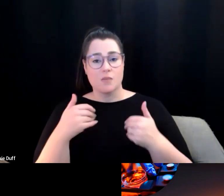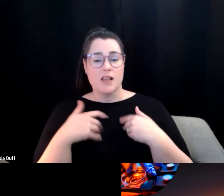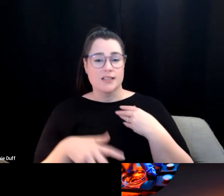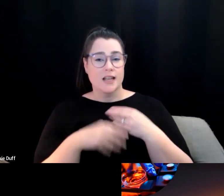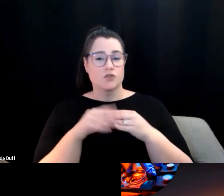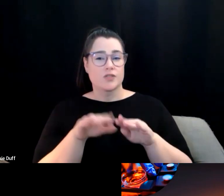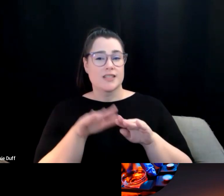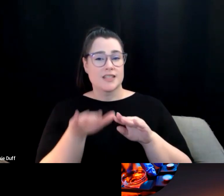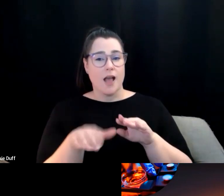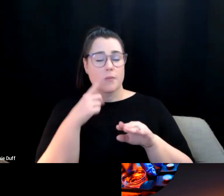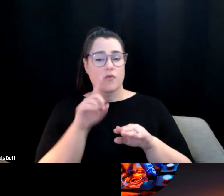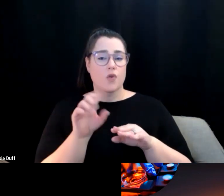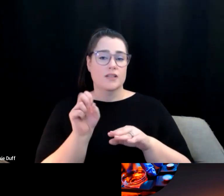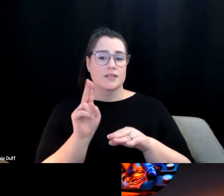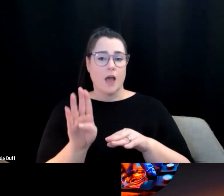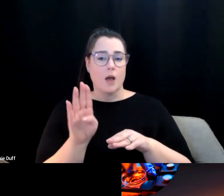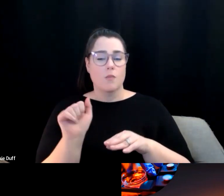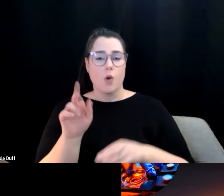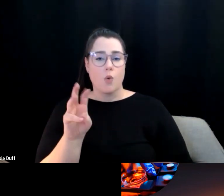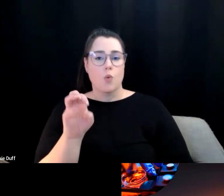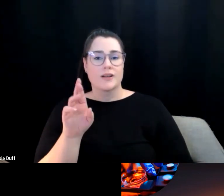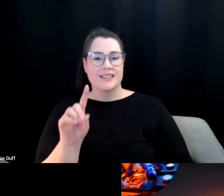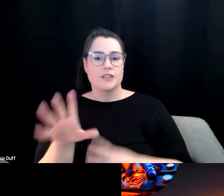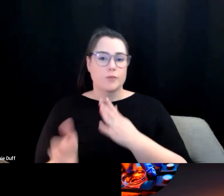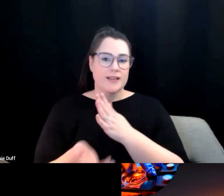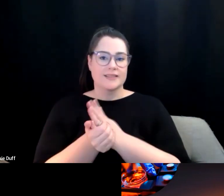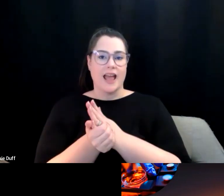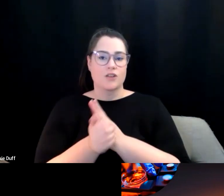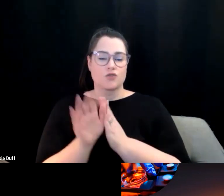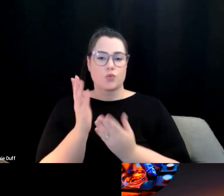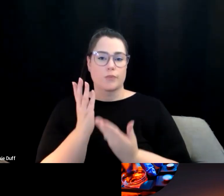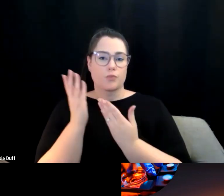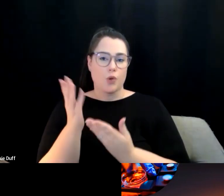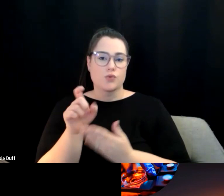for your subawardee organization to be attached to a proposal. You have to manually add that.